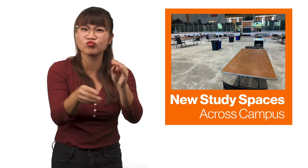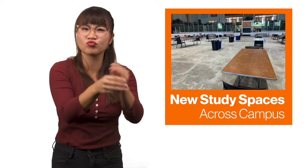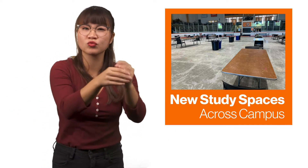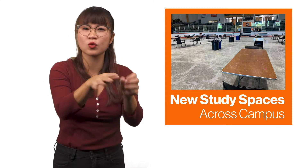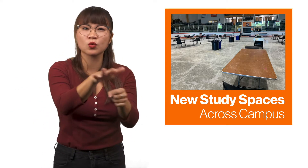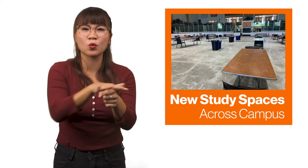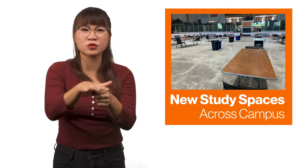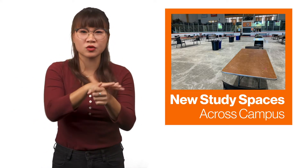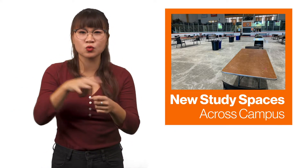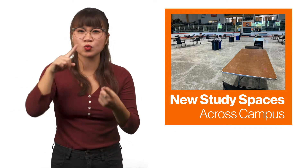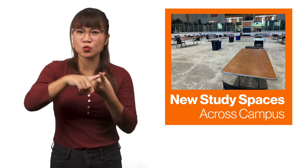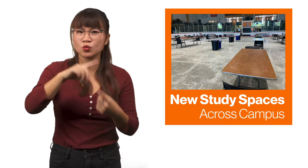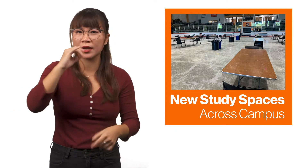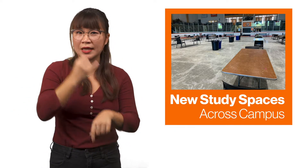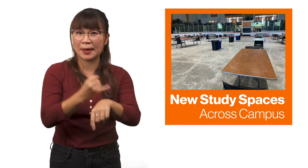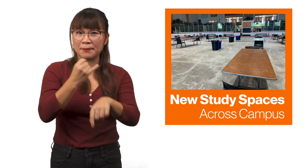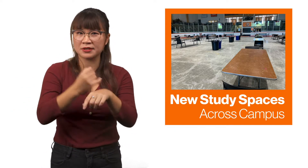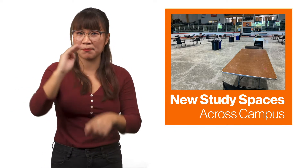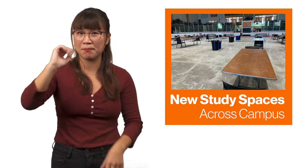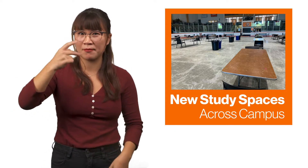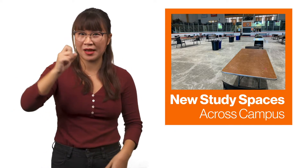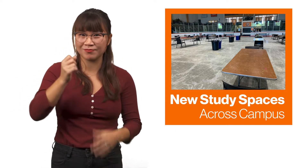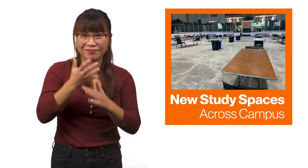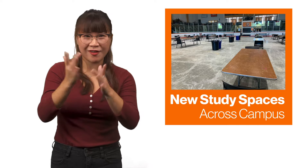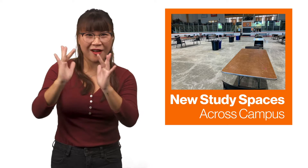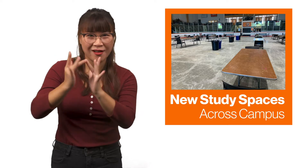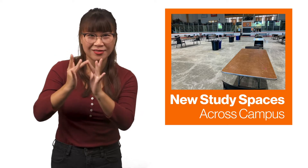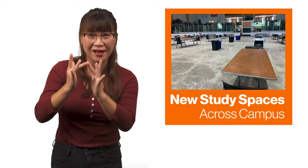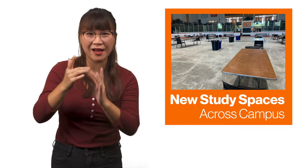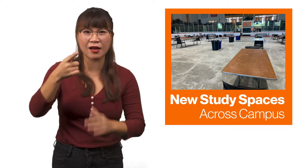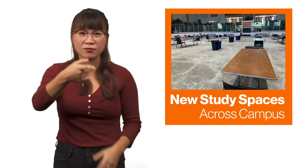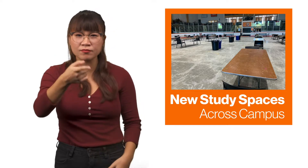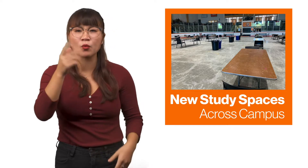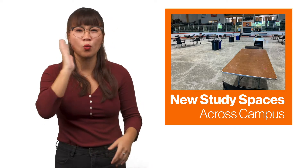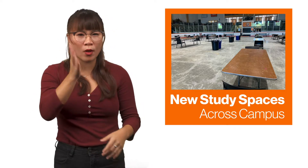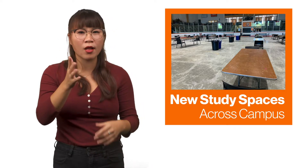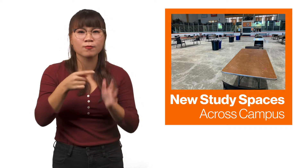ITS also will add these locations to the campus maps that are available online